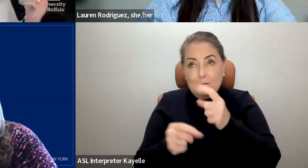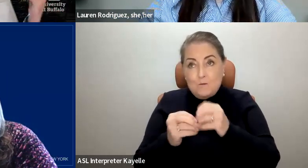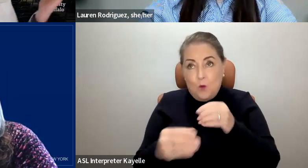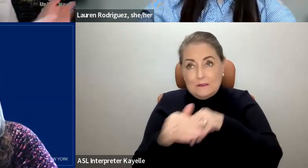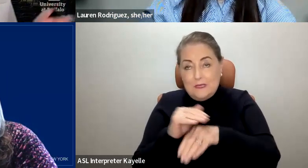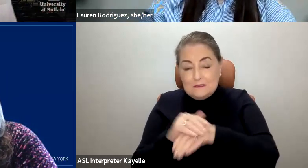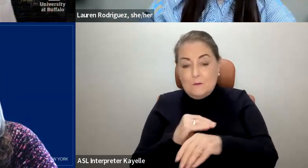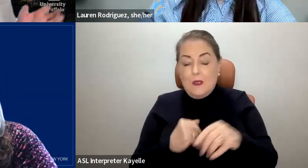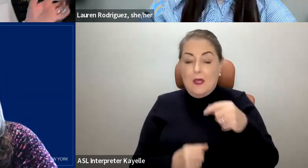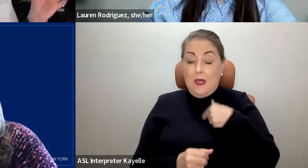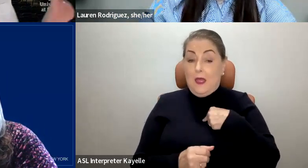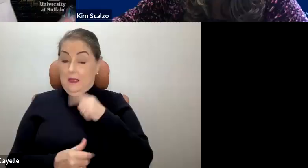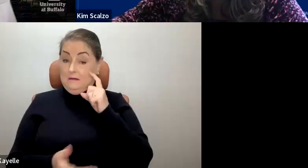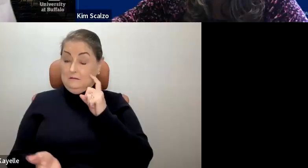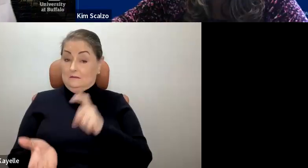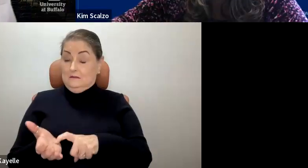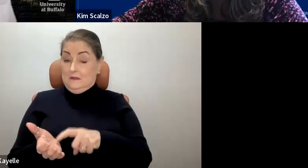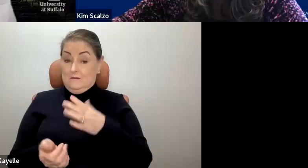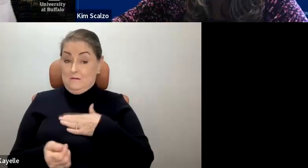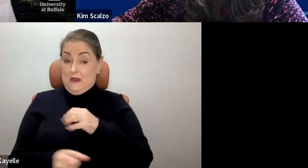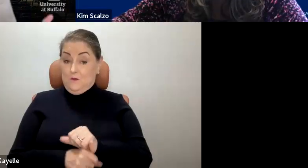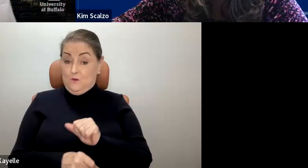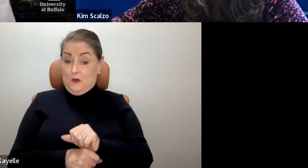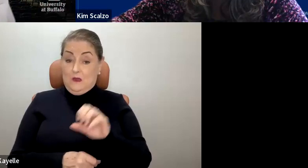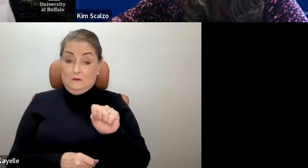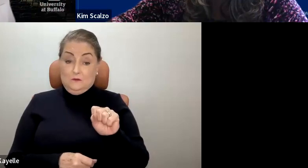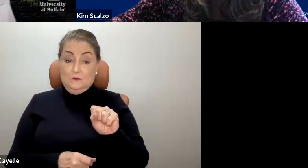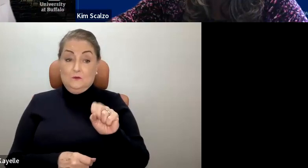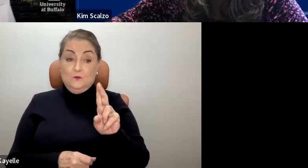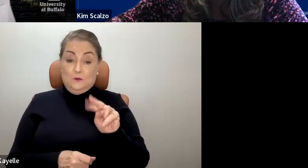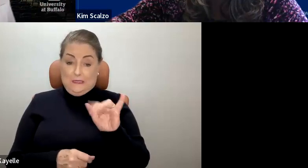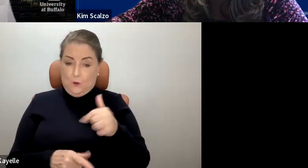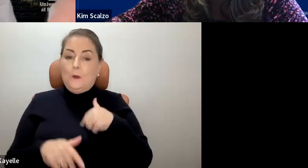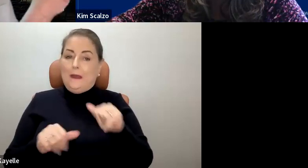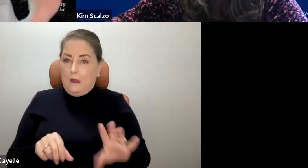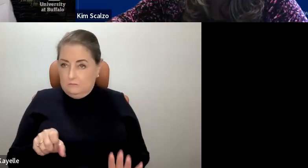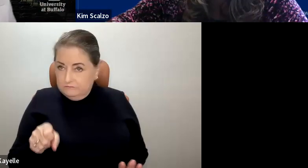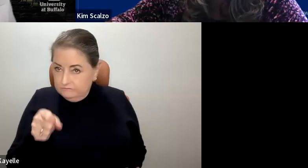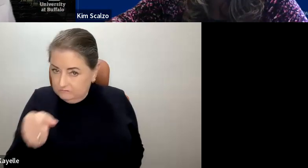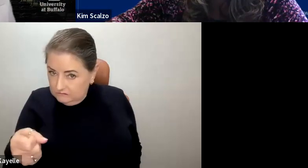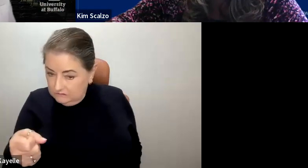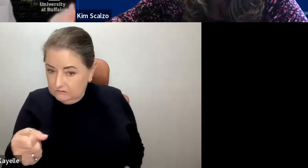You know, I am finding in the work I've been doing with SUNY, we can put more pressure on vendors as a system within SUNY